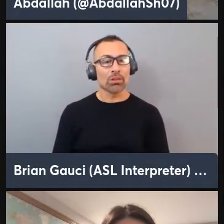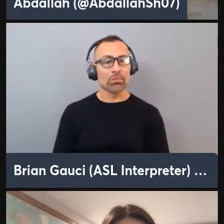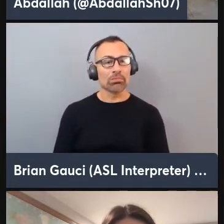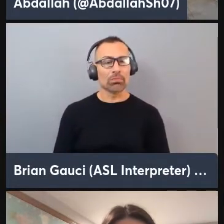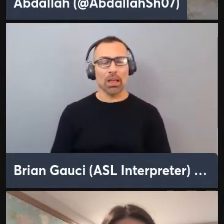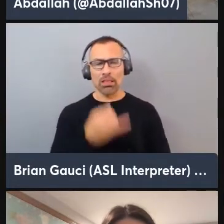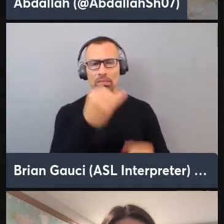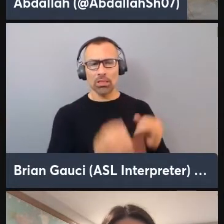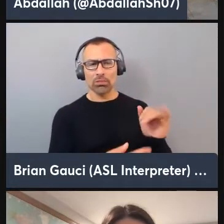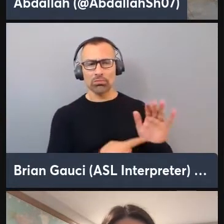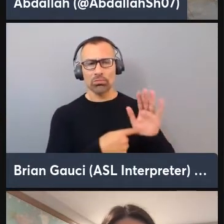one moment,